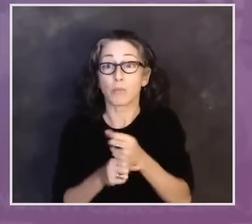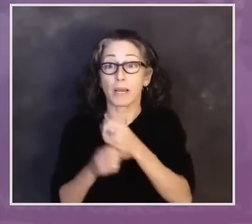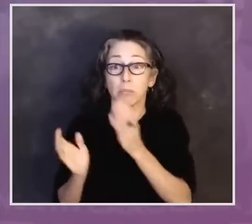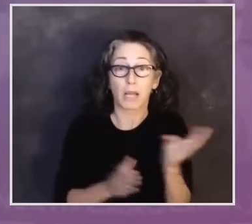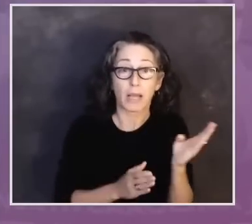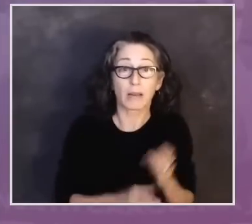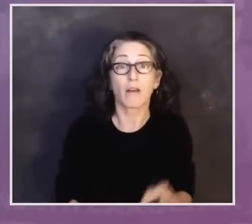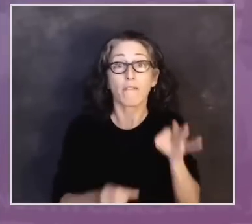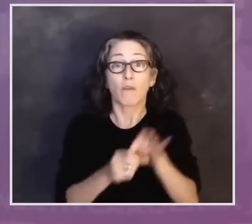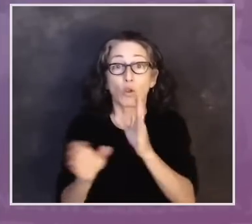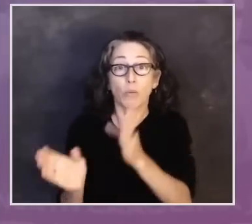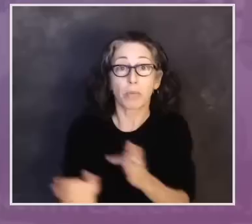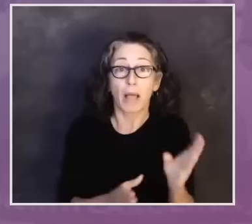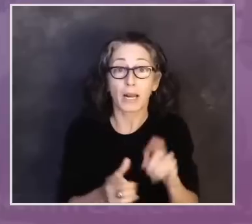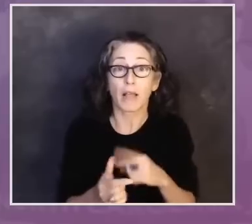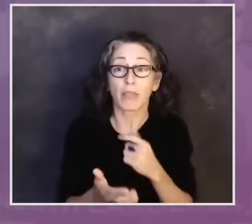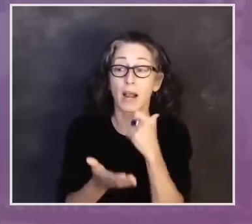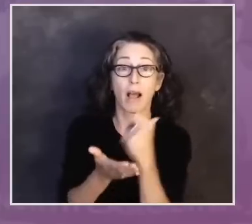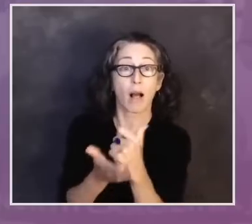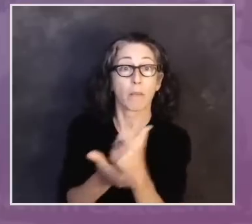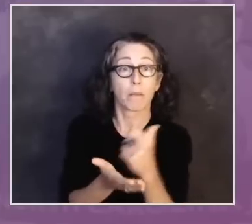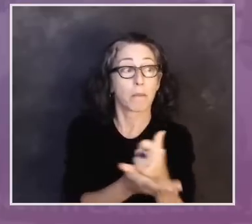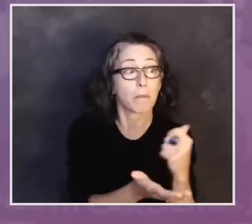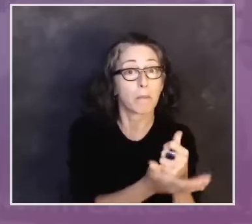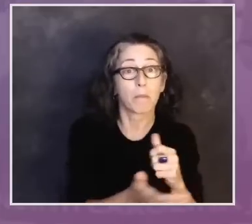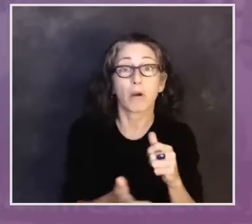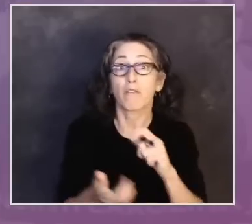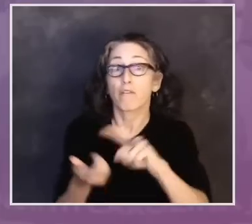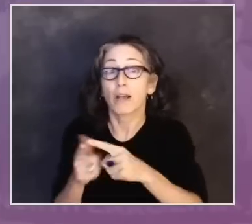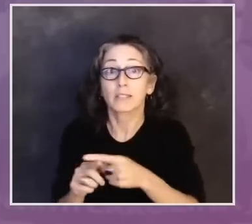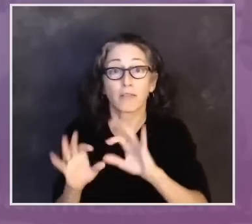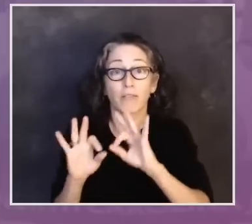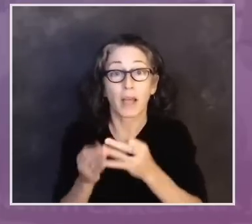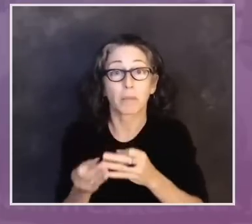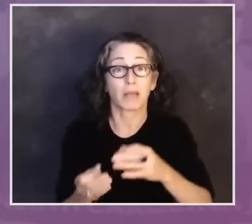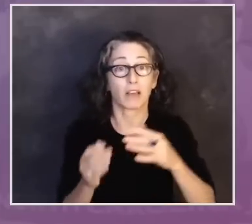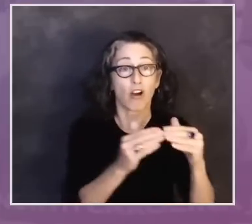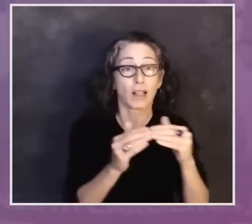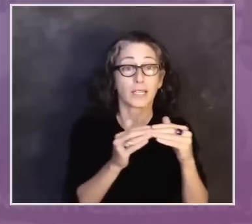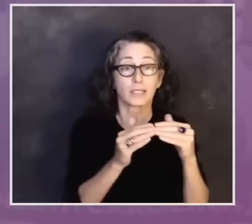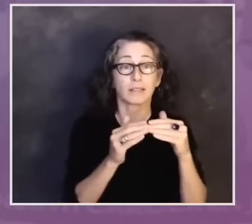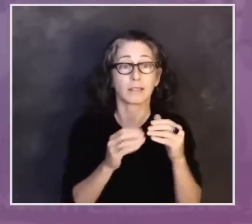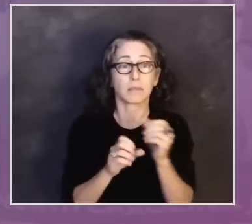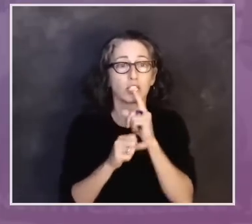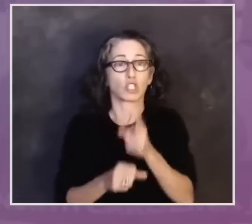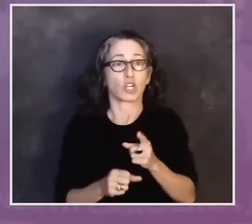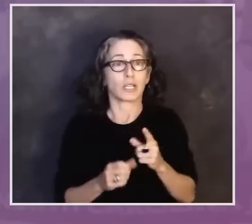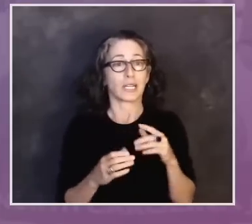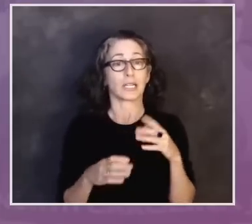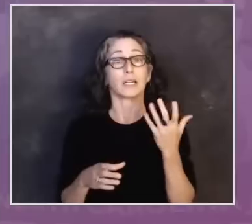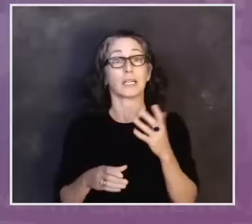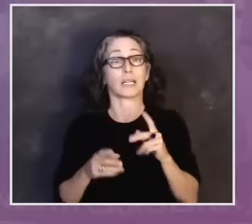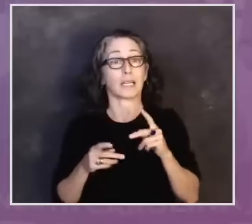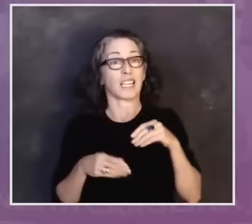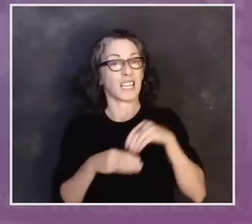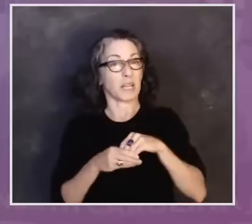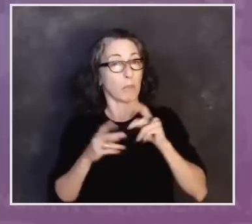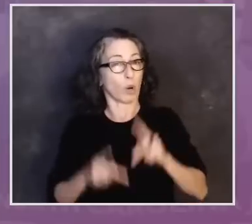EVERYONE NEEDS TO MAKE A PLAN TO VOTE. AFTER YOU MAKE A PLAN, VOTE YOUR PLAN, AND HELP YOUR FRIENDS AND YOUR FAMILY